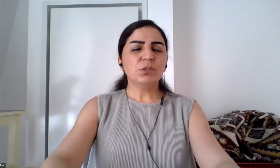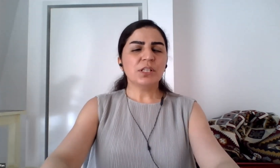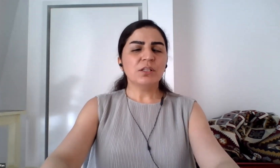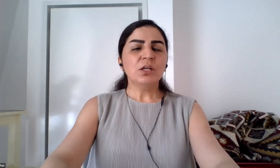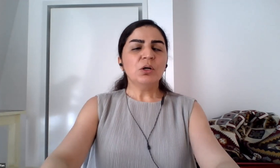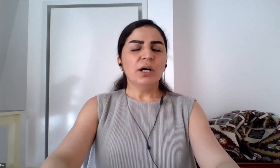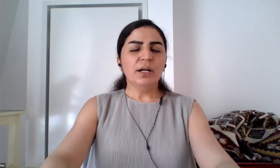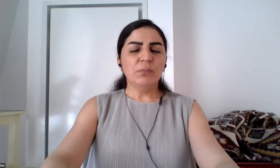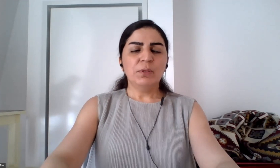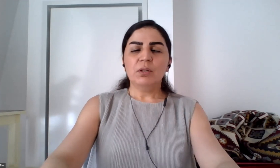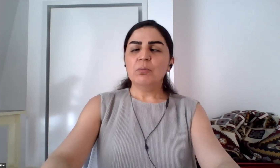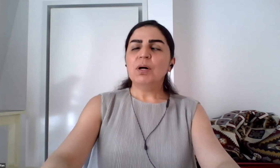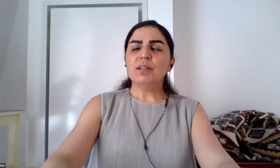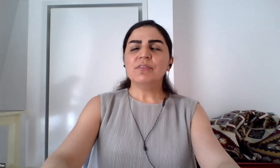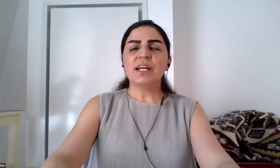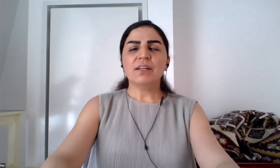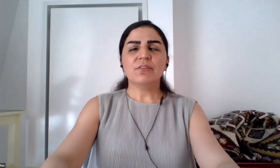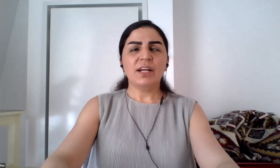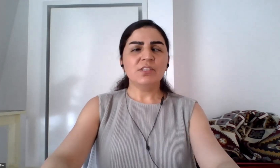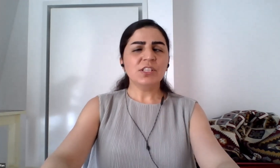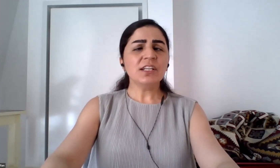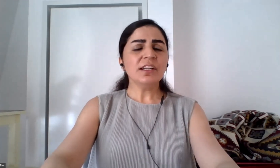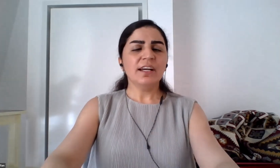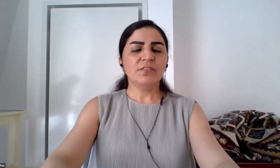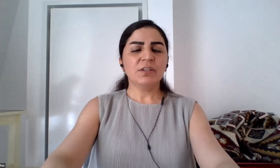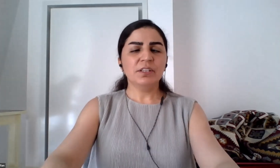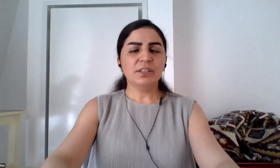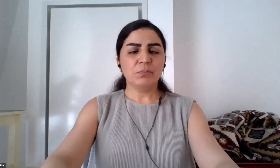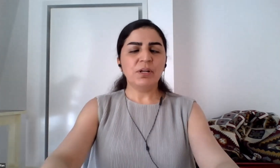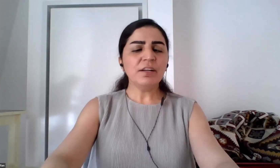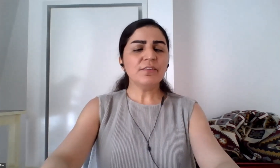quickly, we'll start by